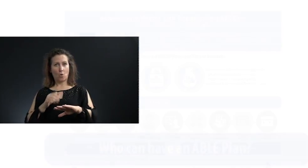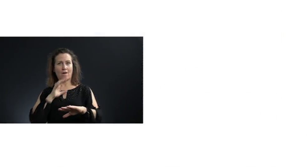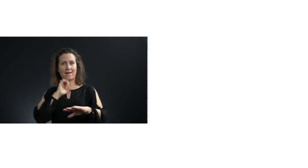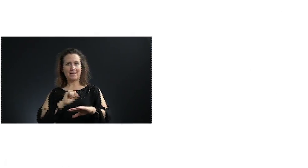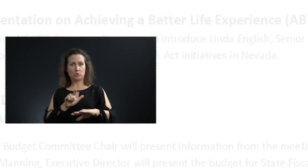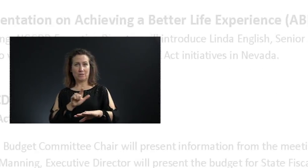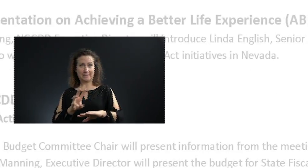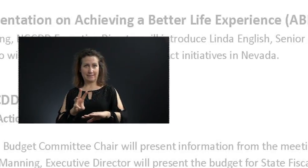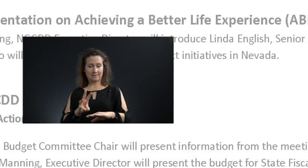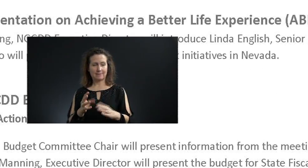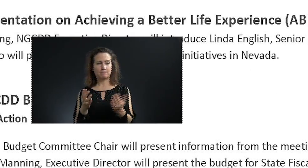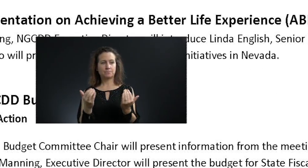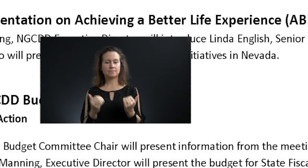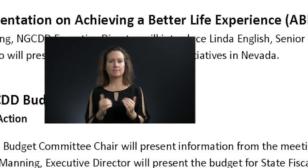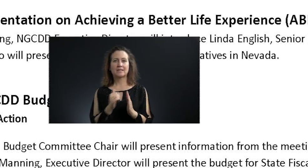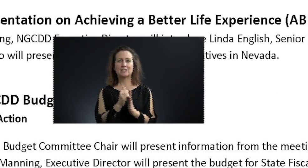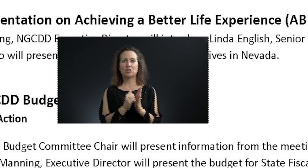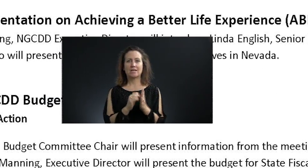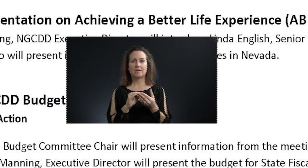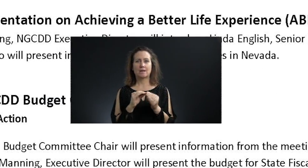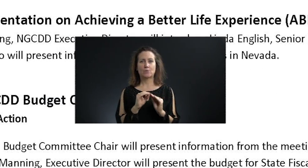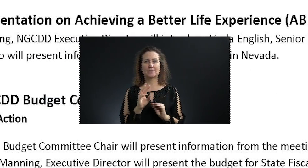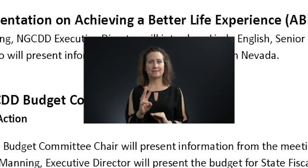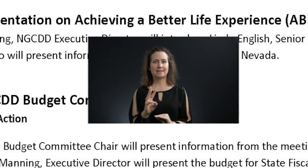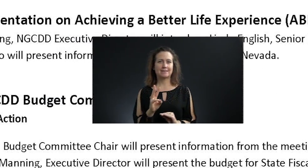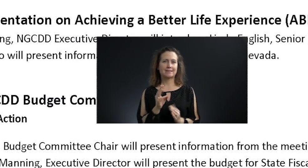Item number six on the agenda is the budget committee